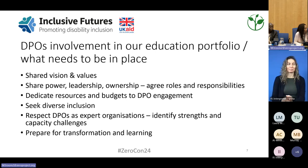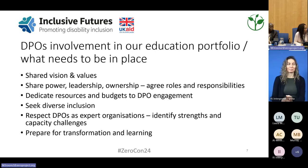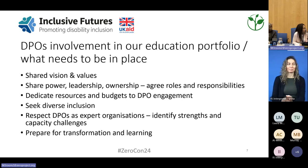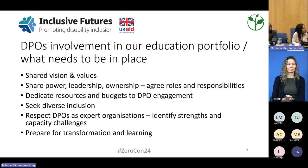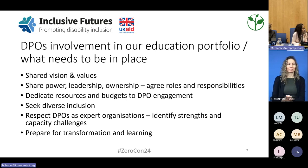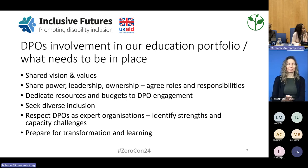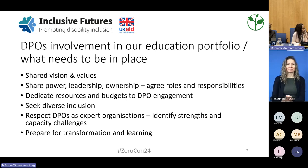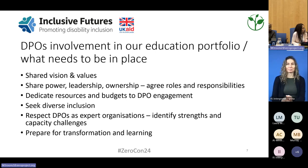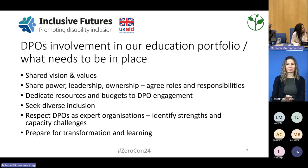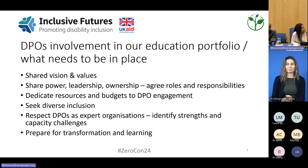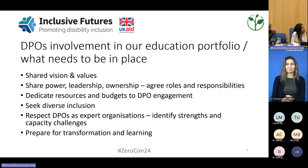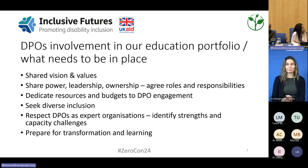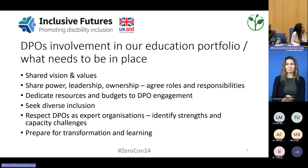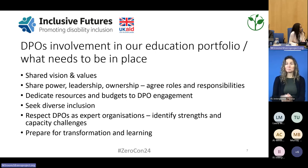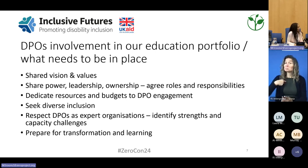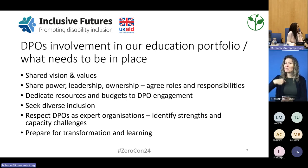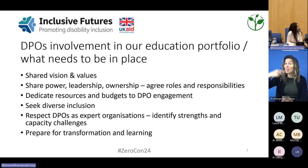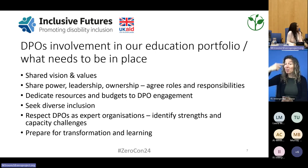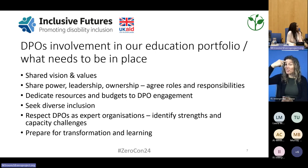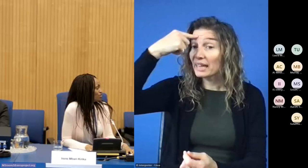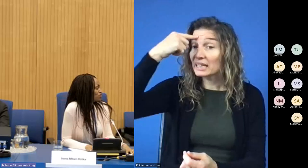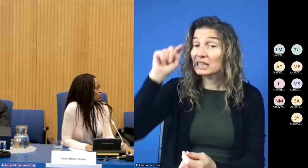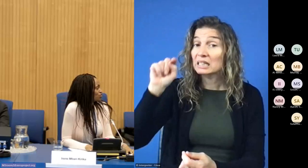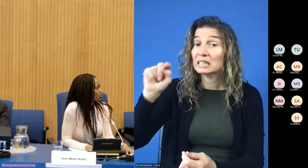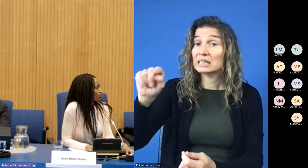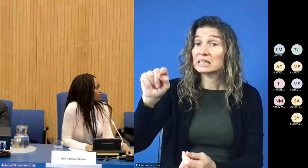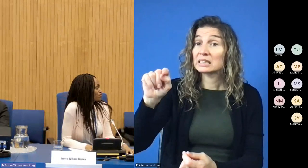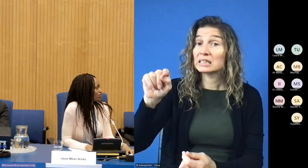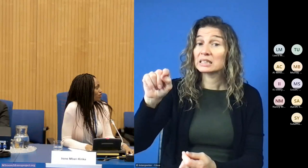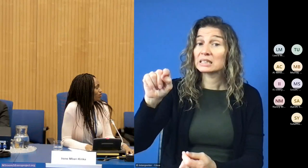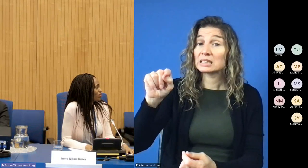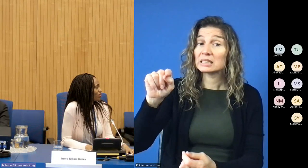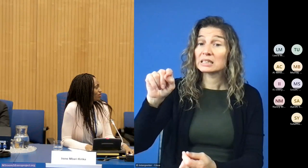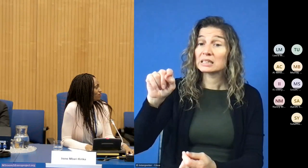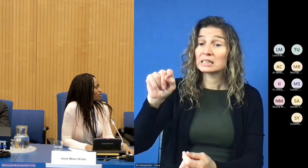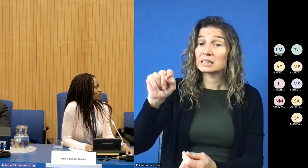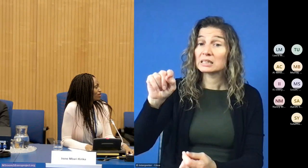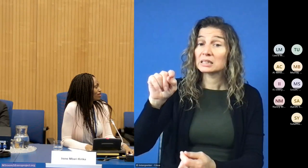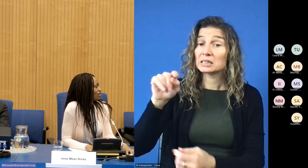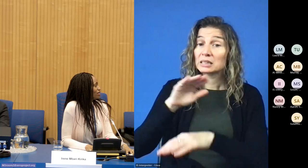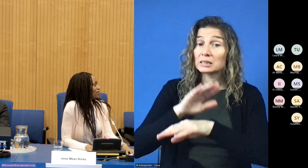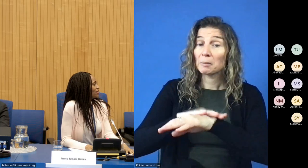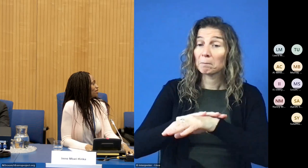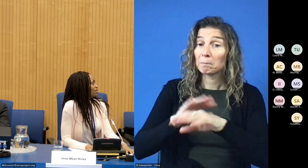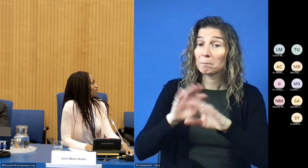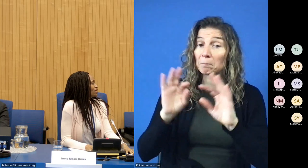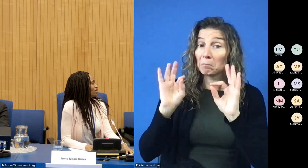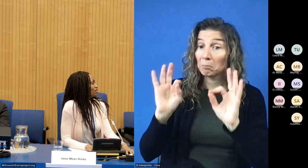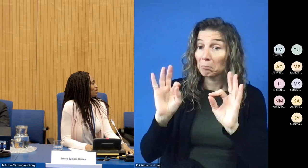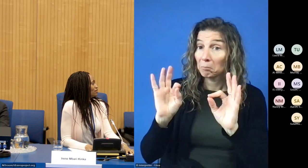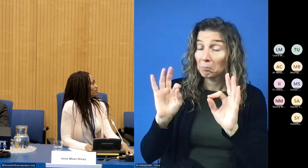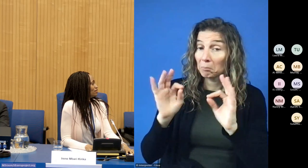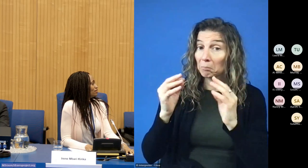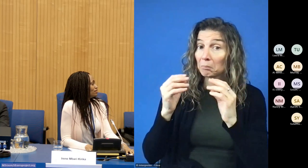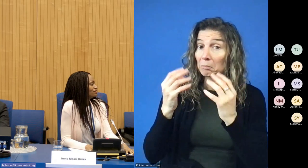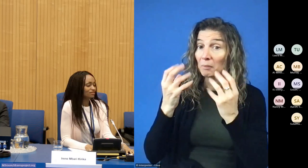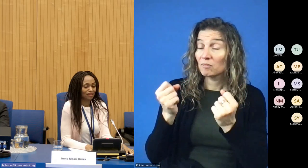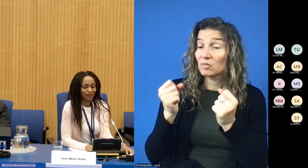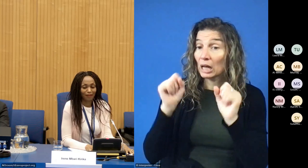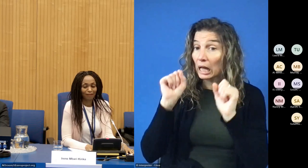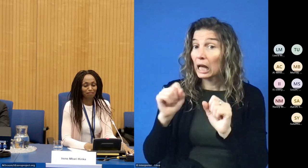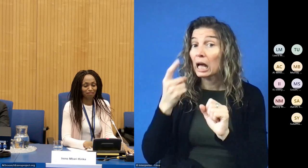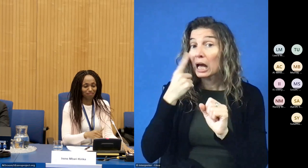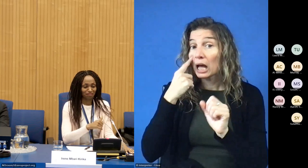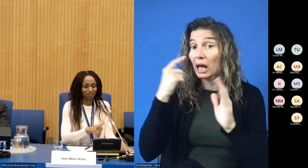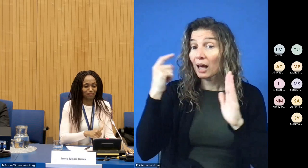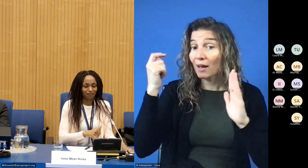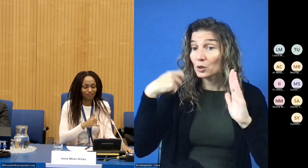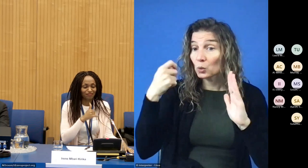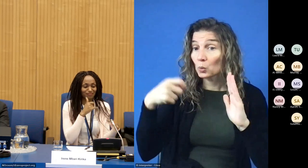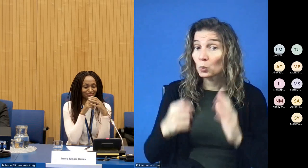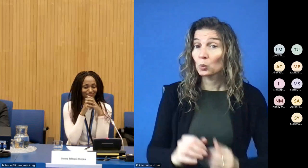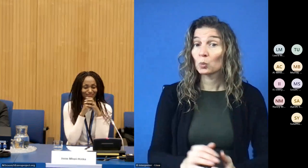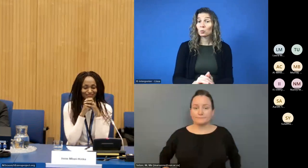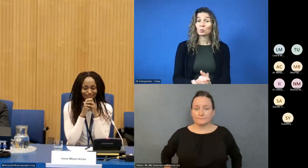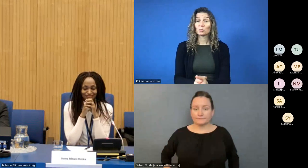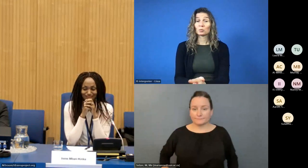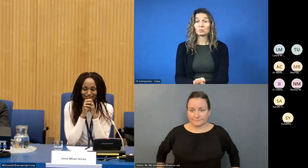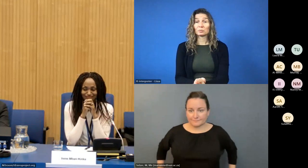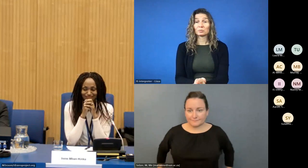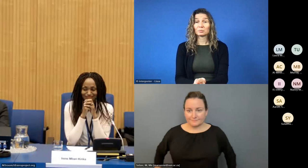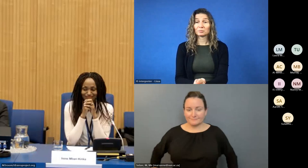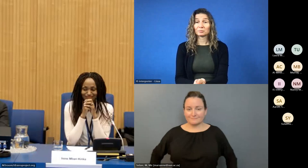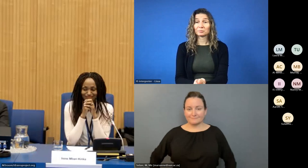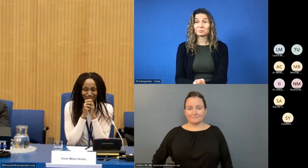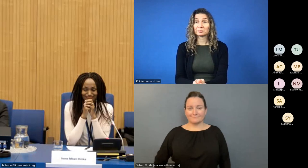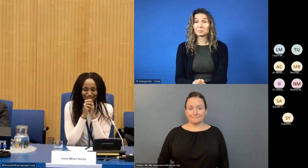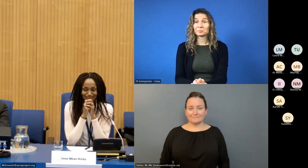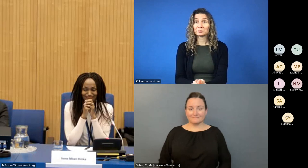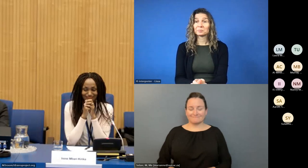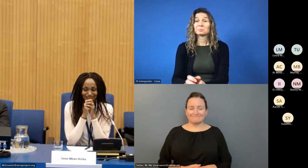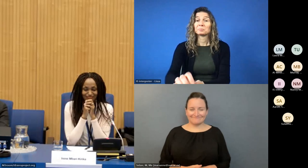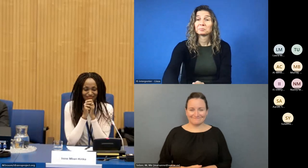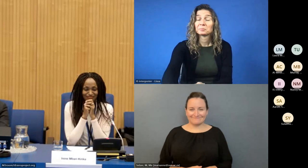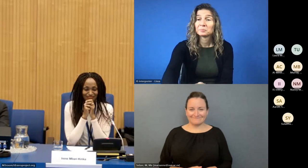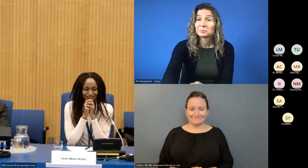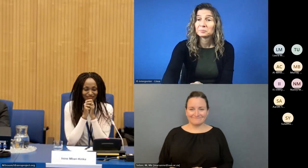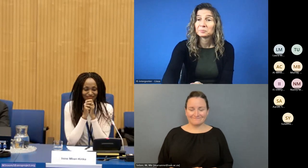great on time, so I want to see if we can get two minutes to show his video if that's OK.